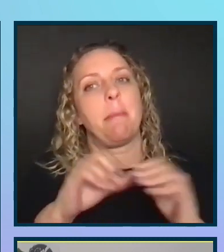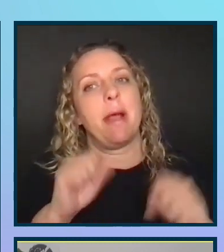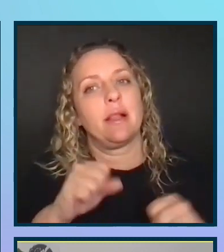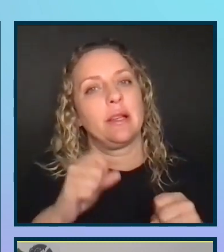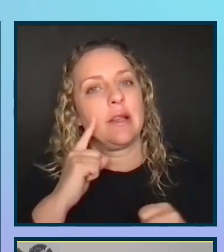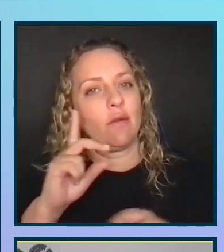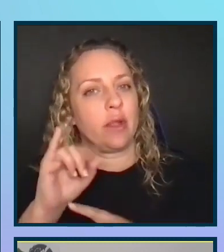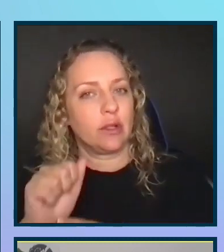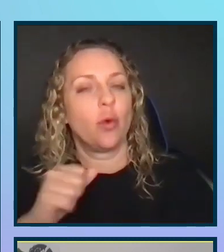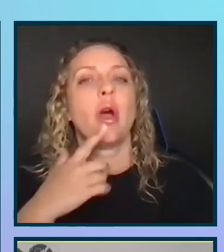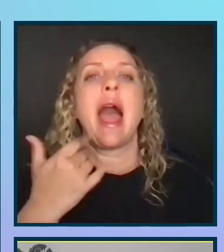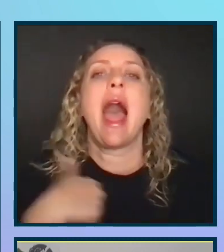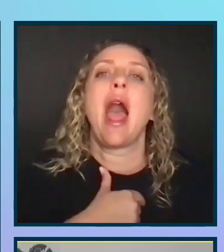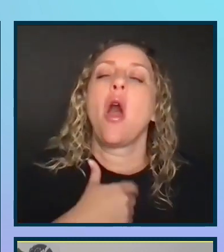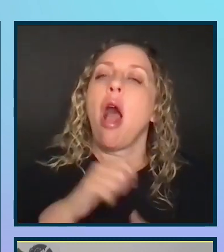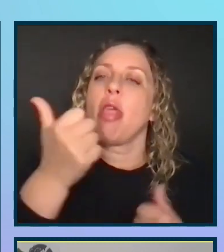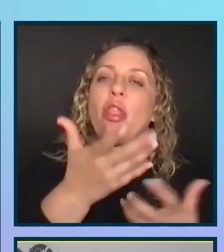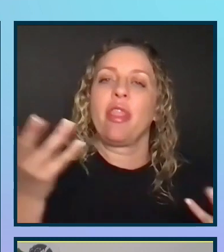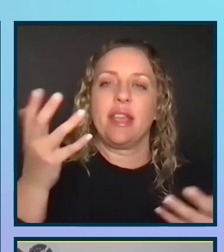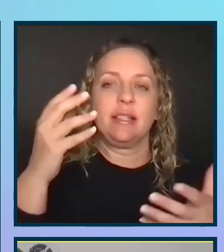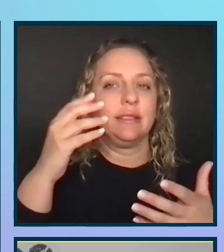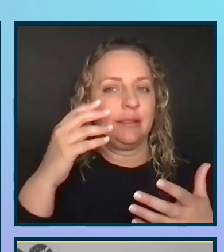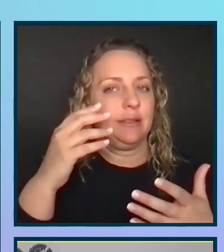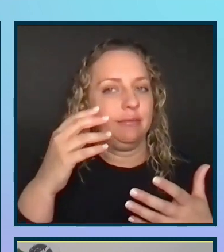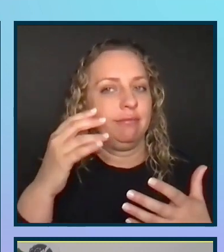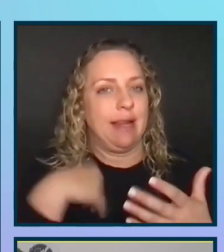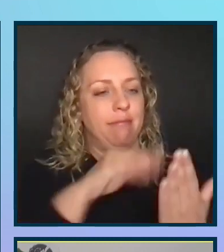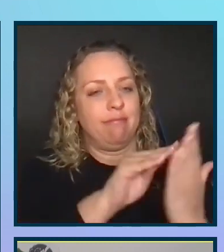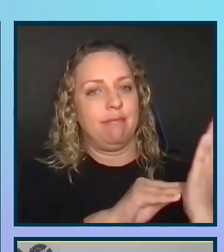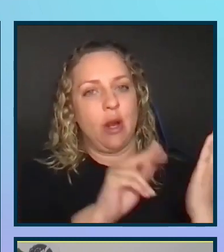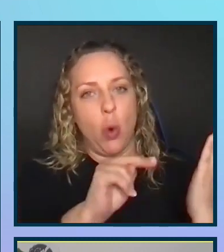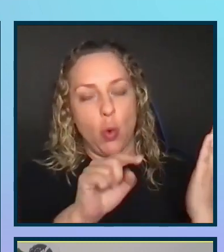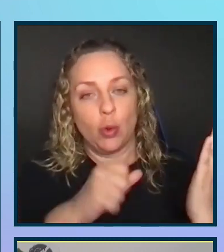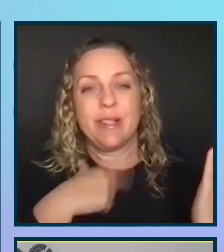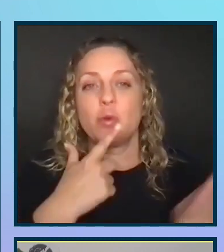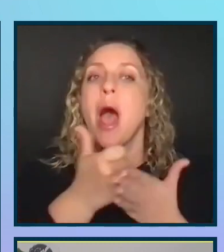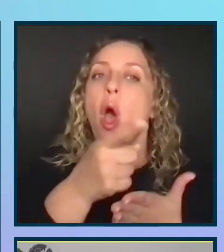and then all the links that are in my speaker notes. So this will help you document this directly.